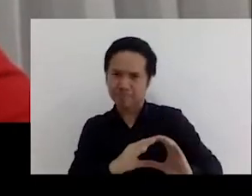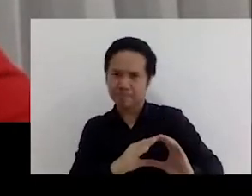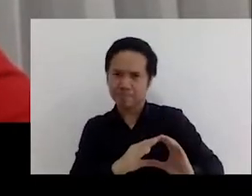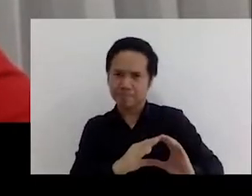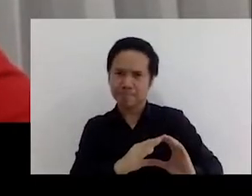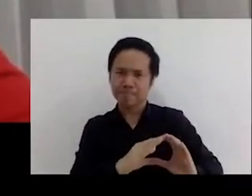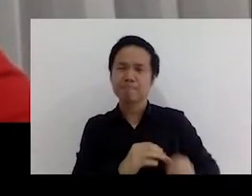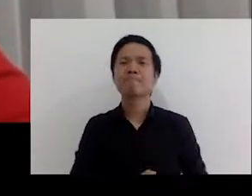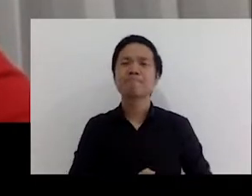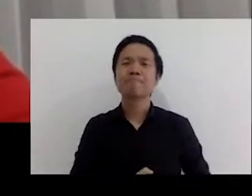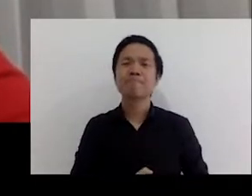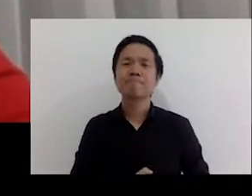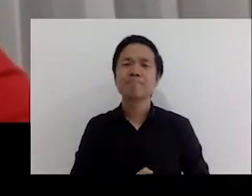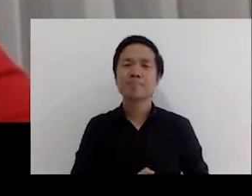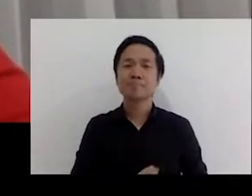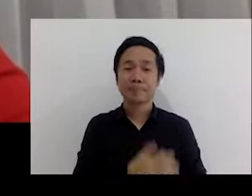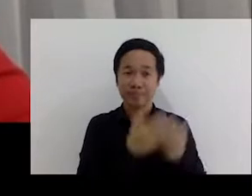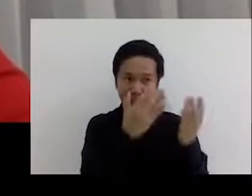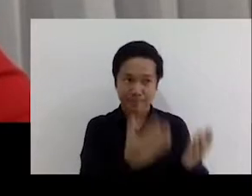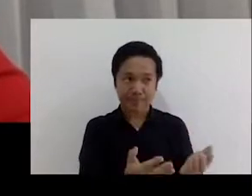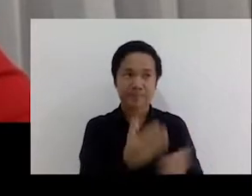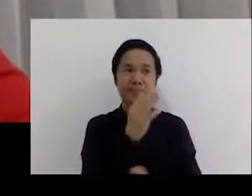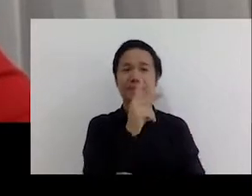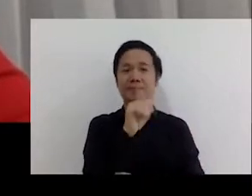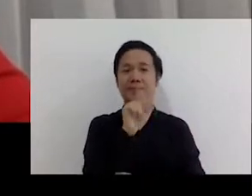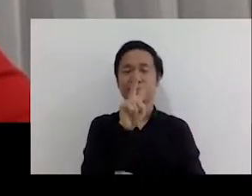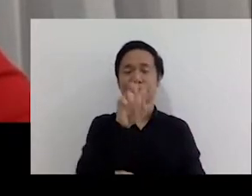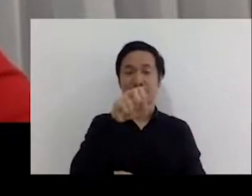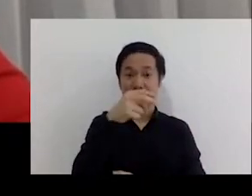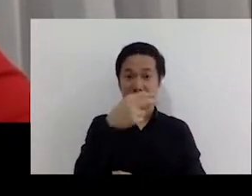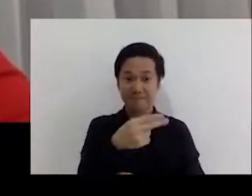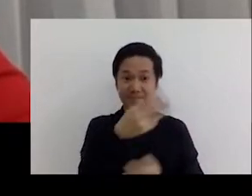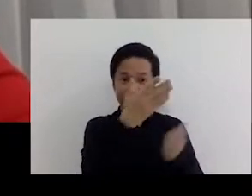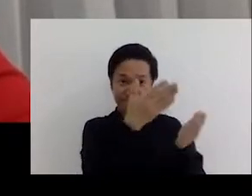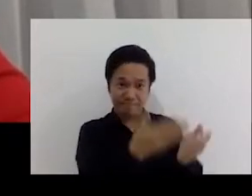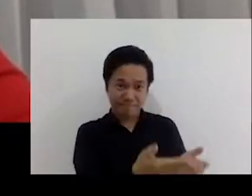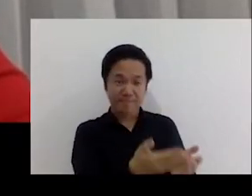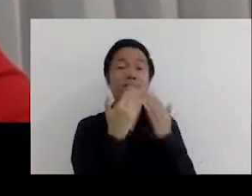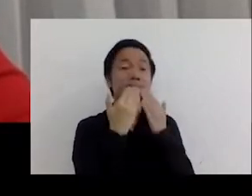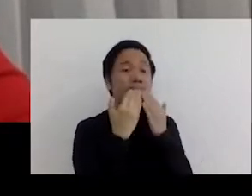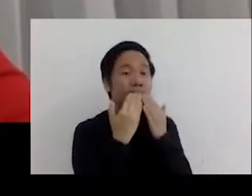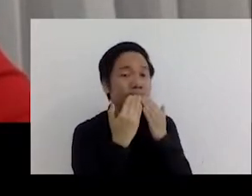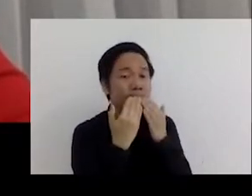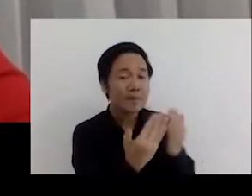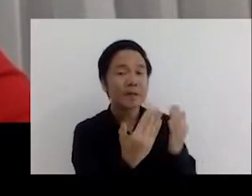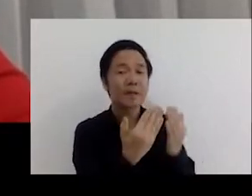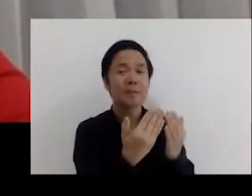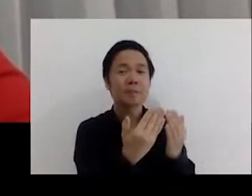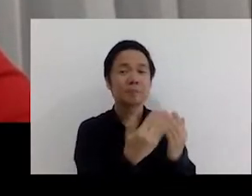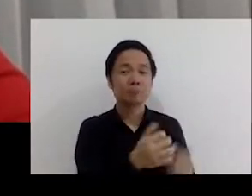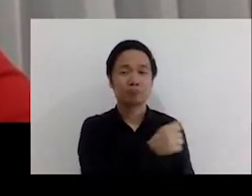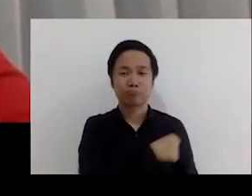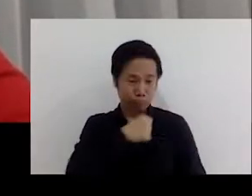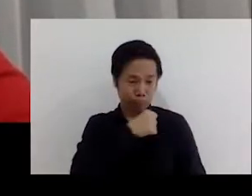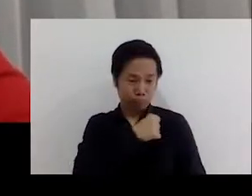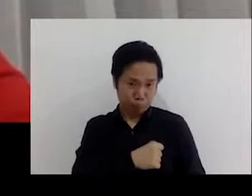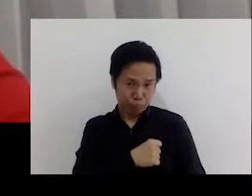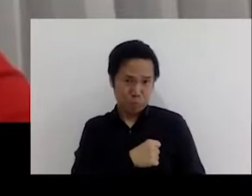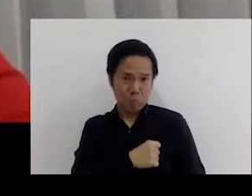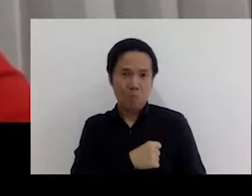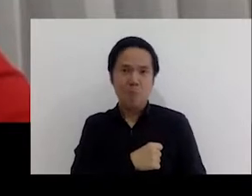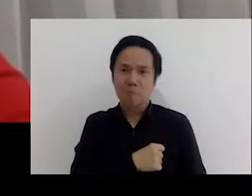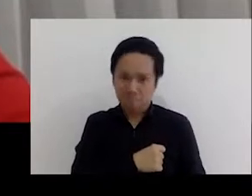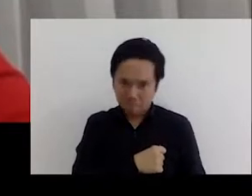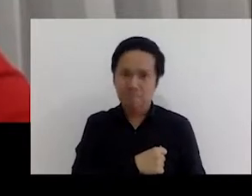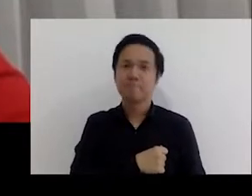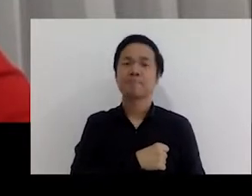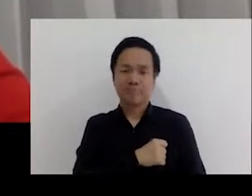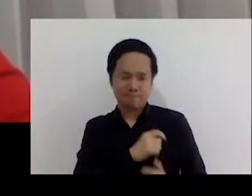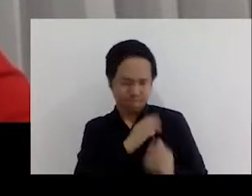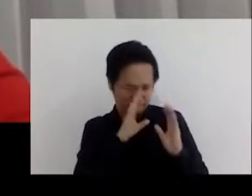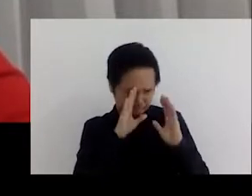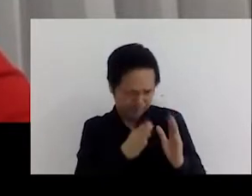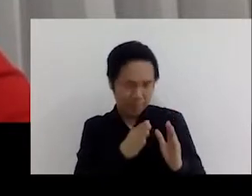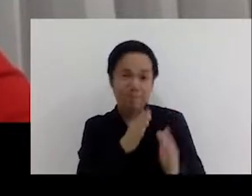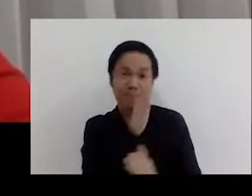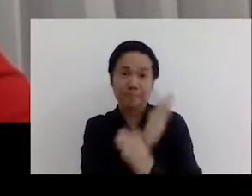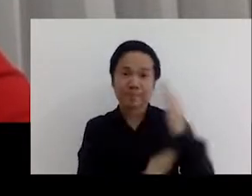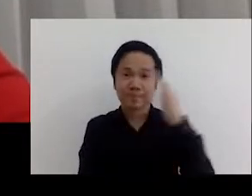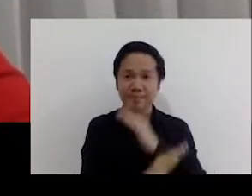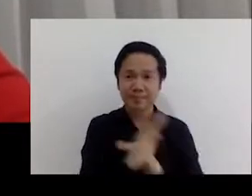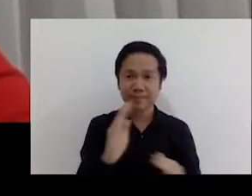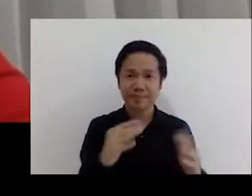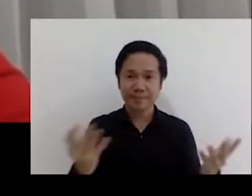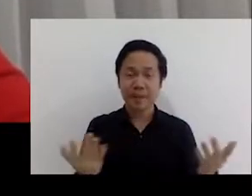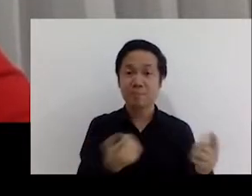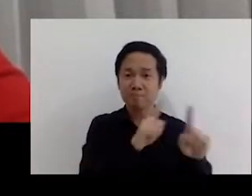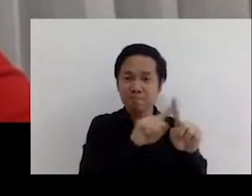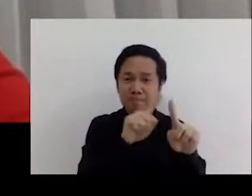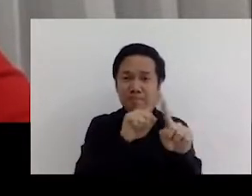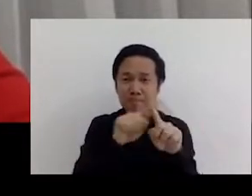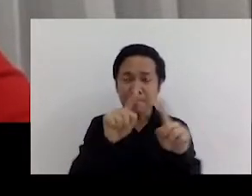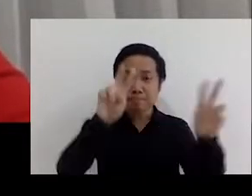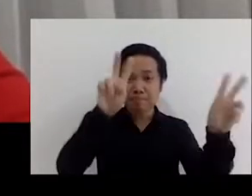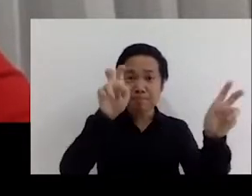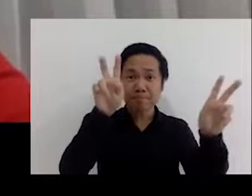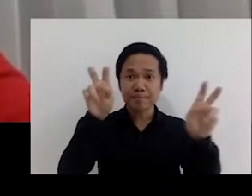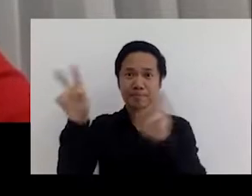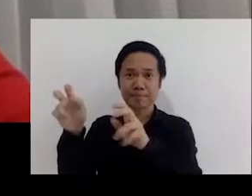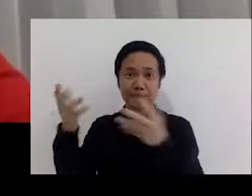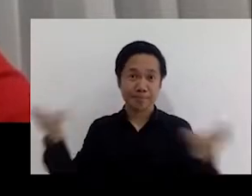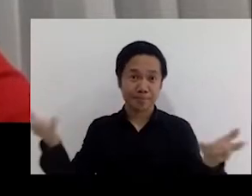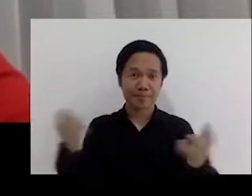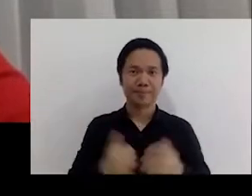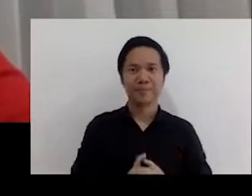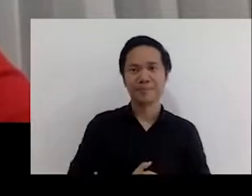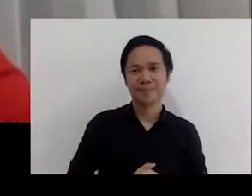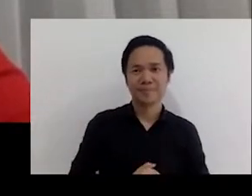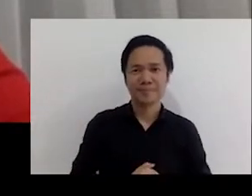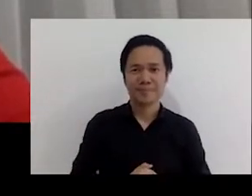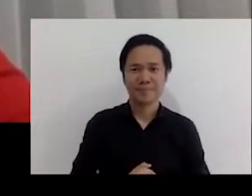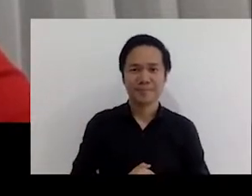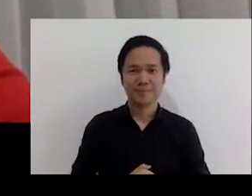as the chief of the team with your permanent commitment with persons with disabilities and different topics about this sector of the population.